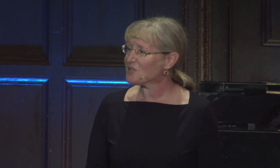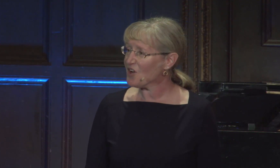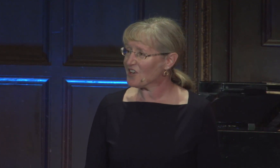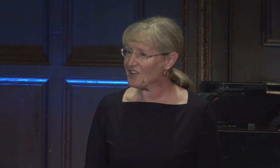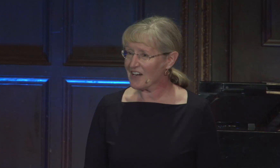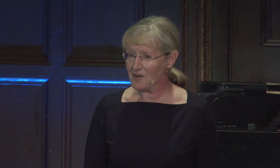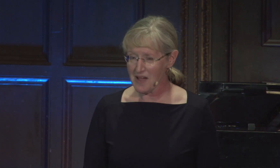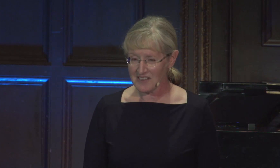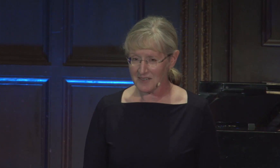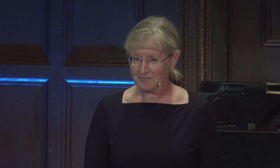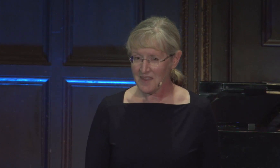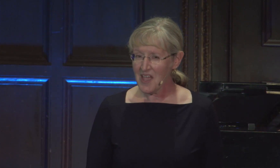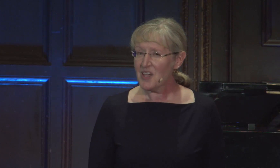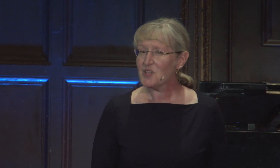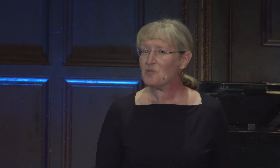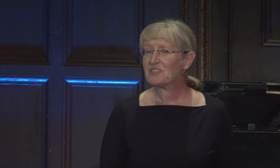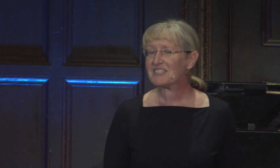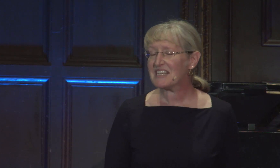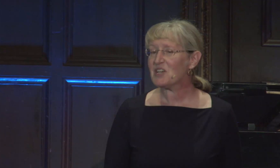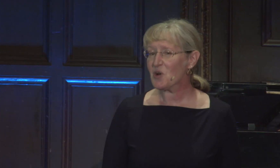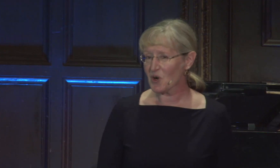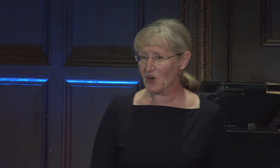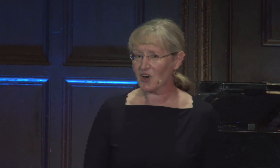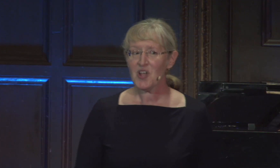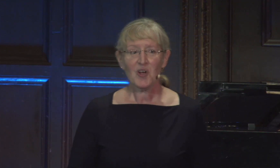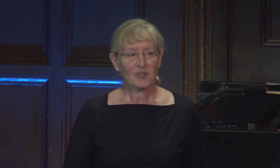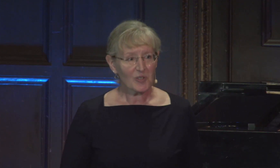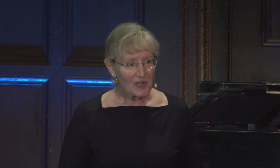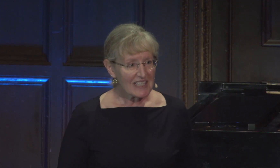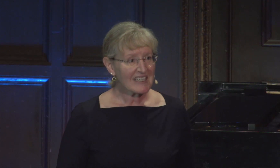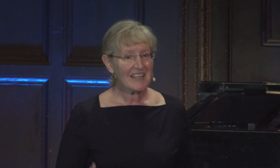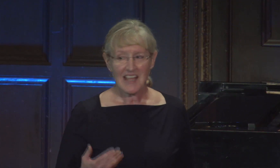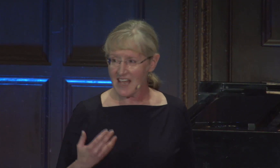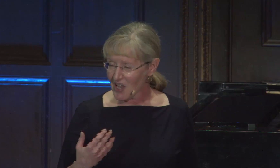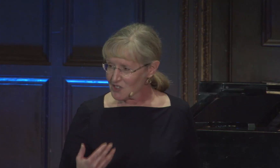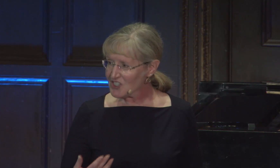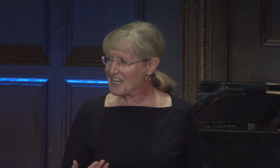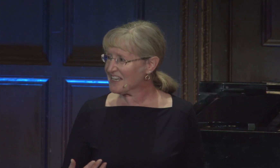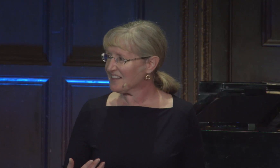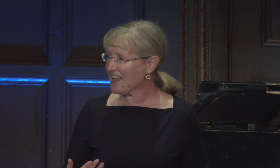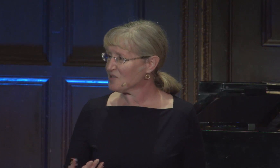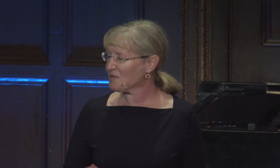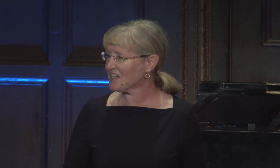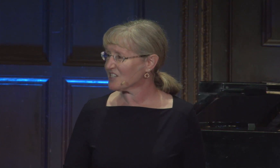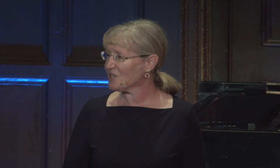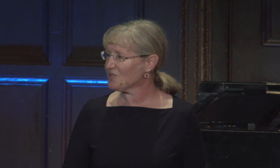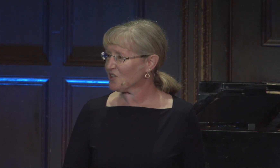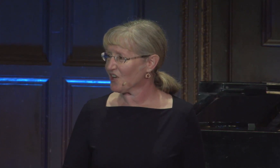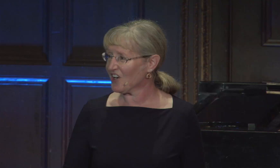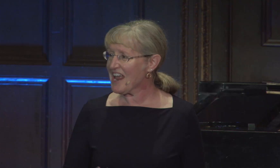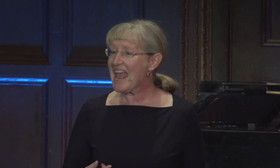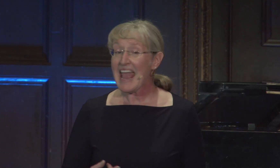with their daughter, Arabella. You will see her learning and understanding language when it is cued to her.